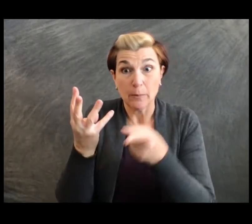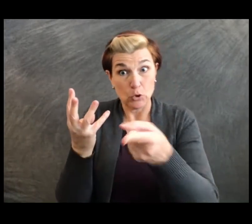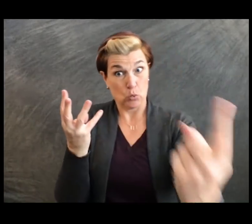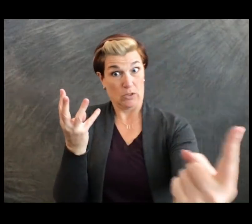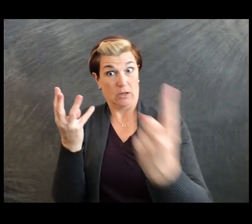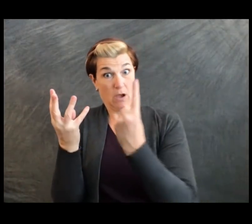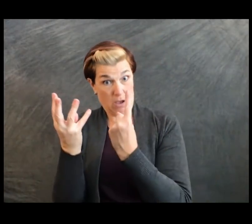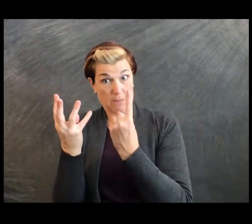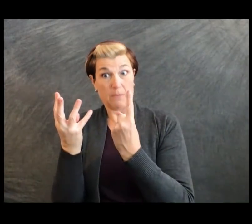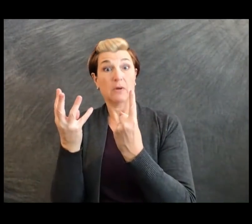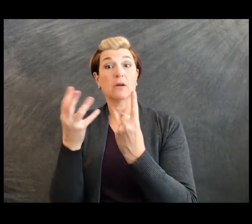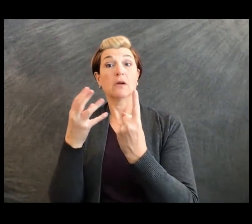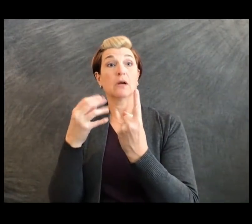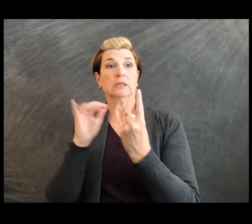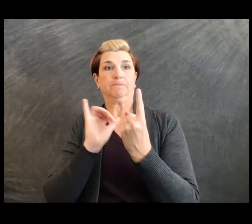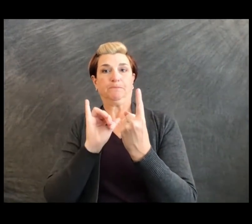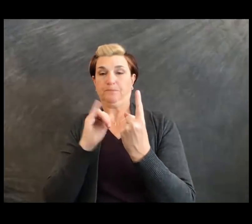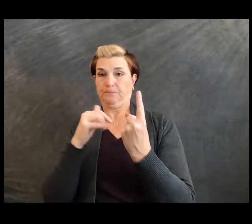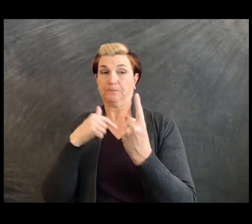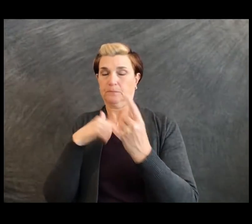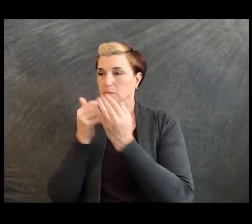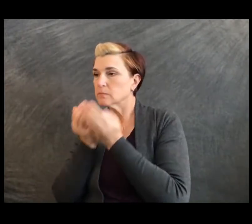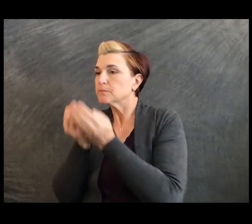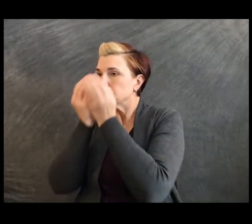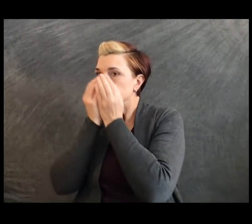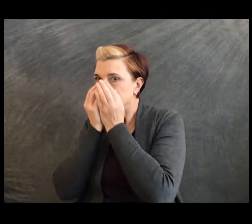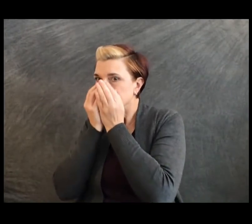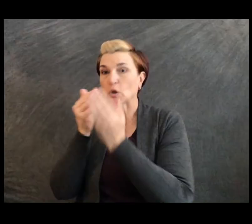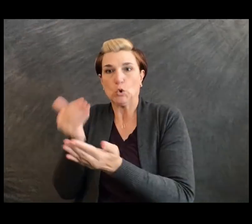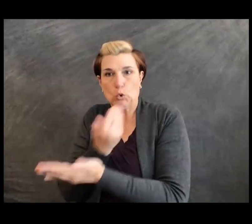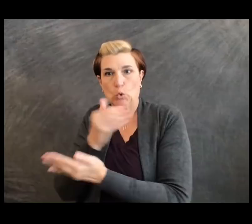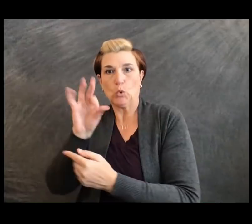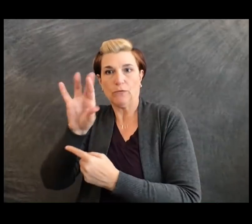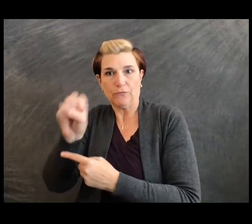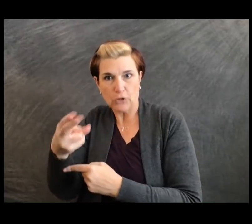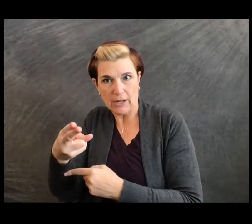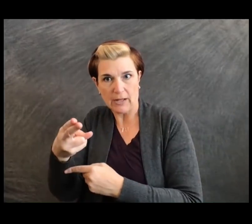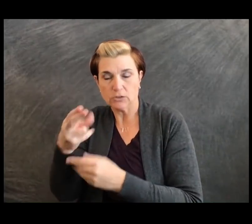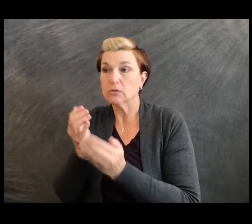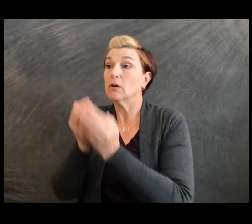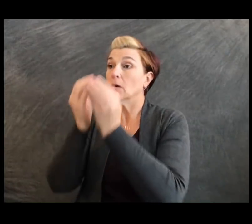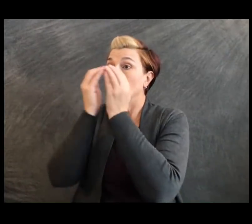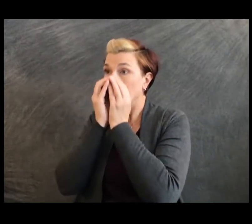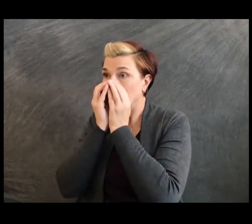don't want to do is to have a situation where we will we do have disparities and